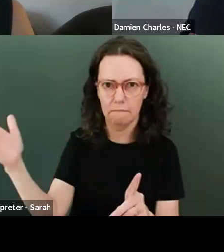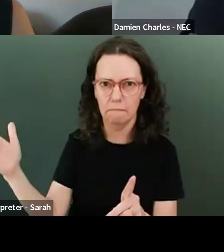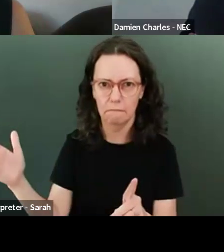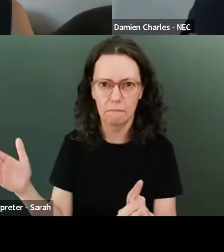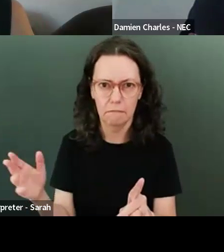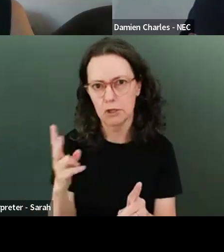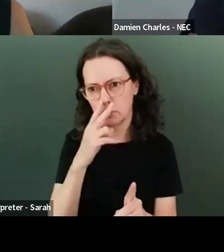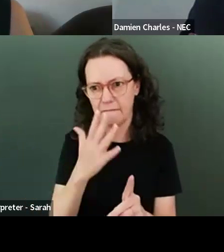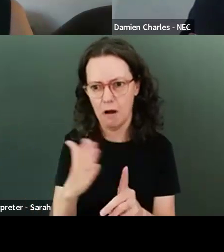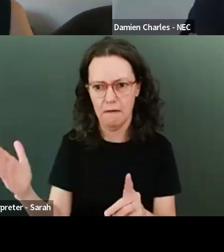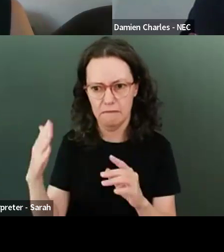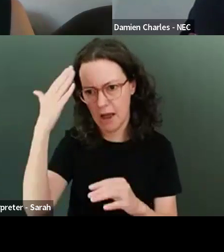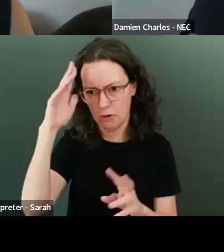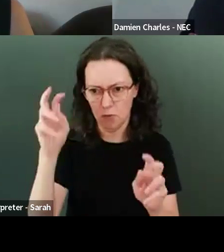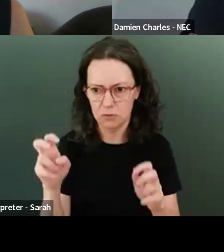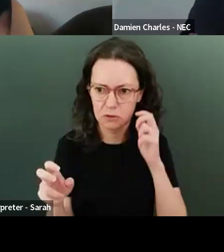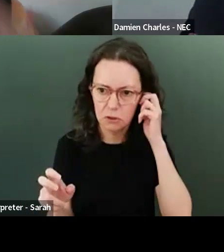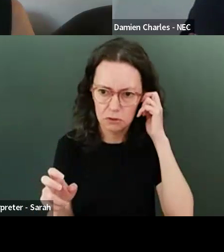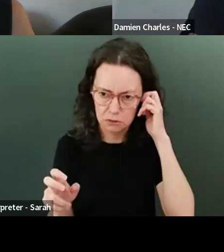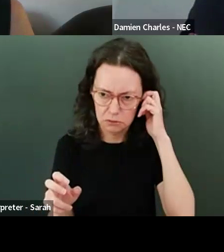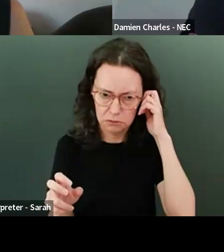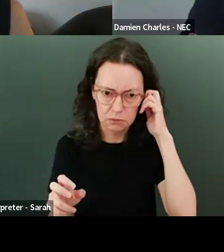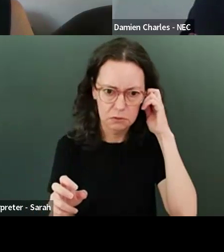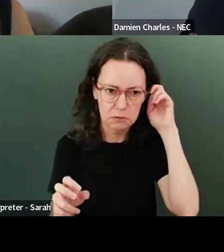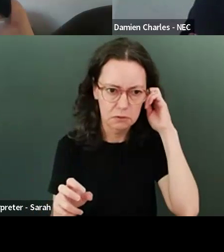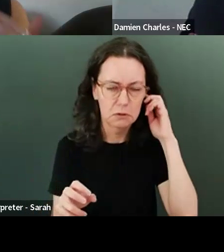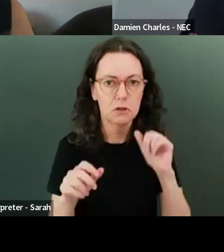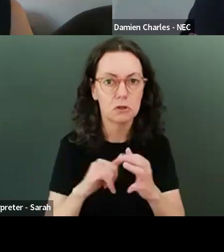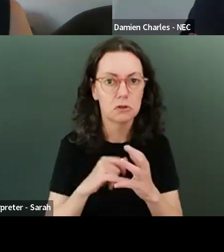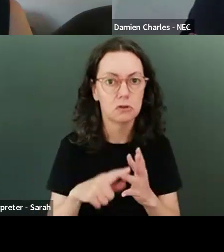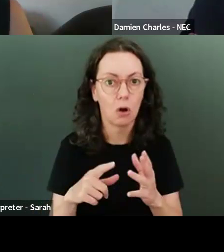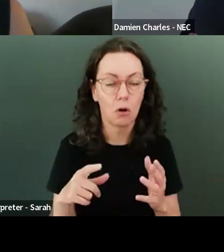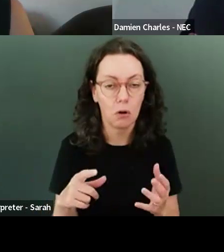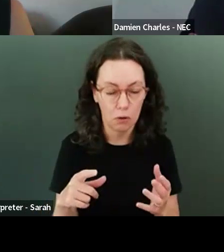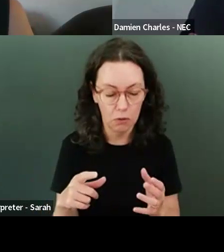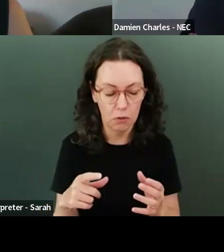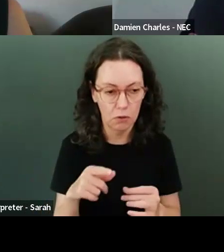reach full adulthood now, so yeah if we've got that eye on getting people